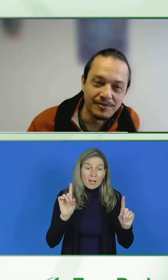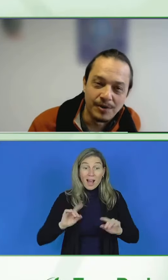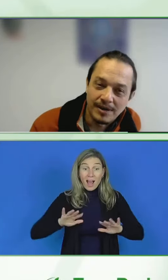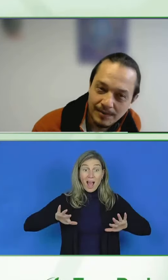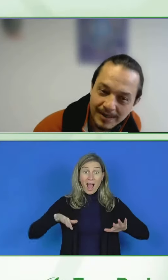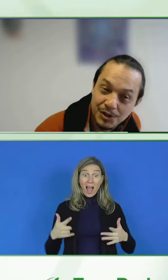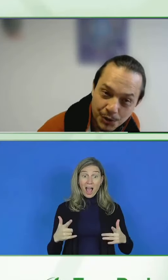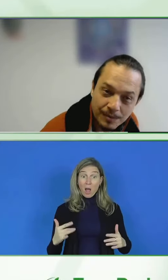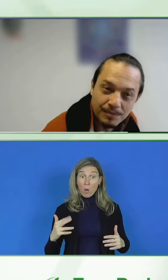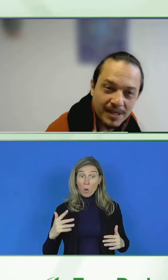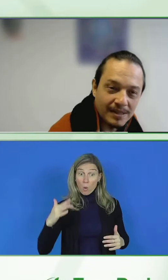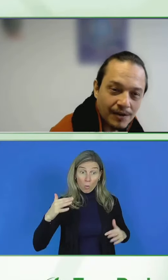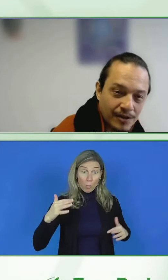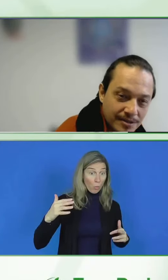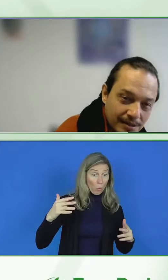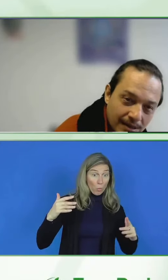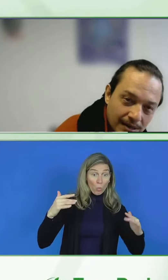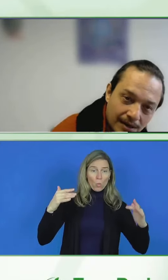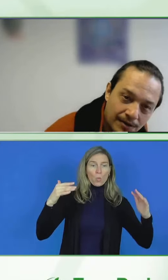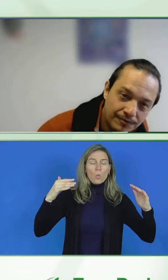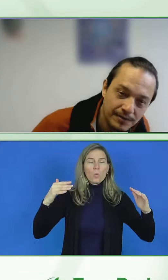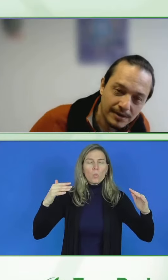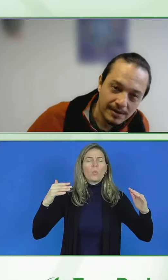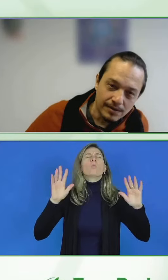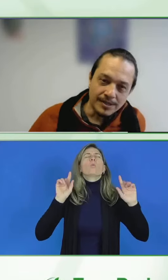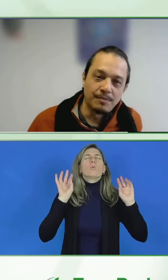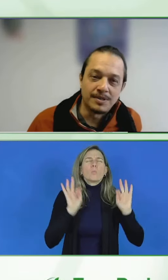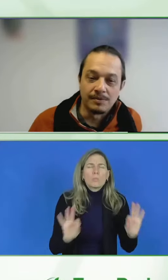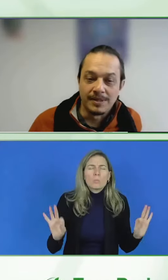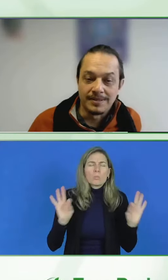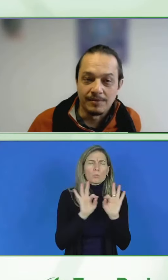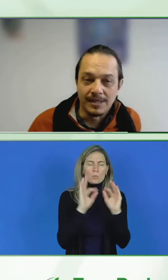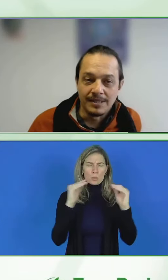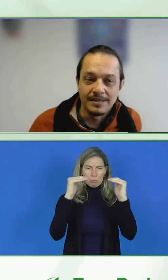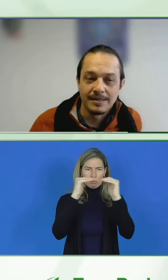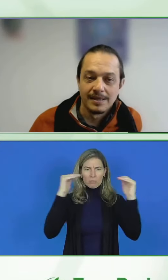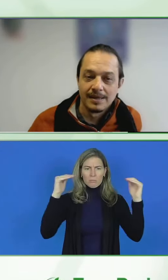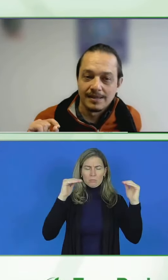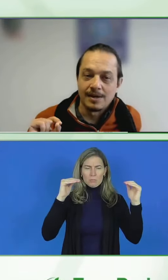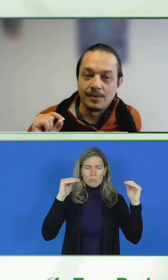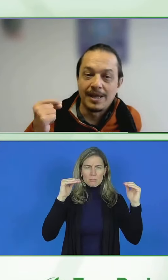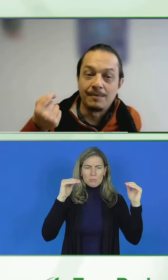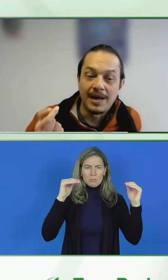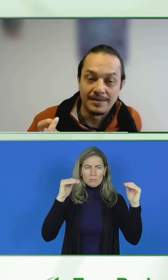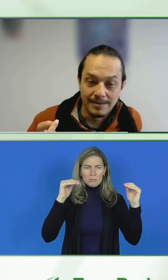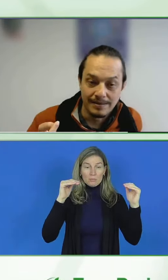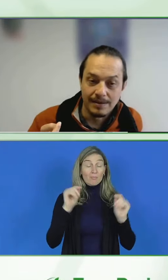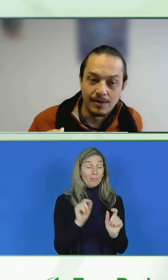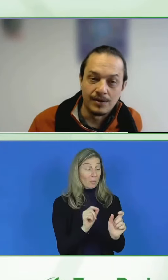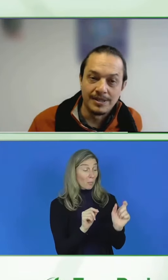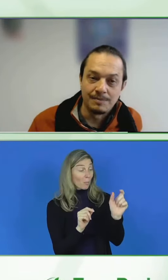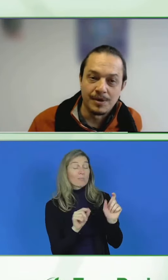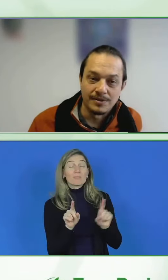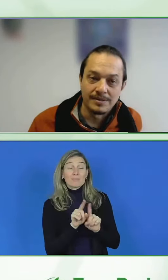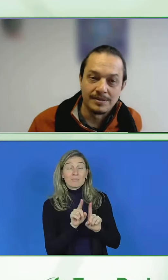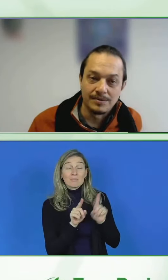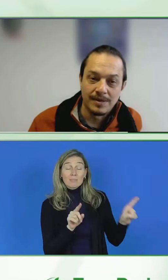before, shouldn't be at the cost of the rights of persons with disabilities, that we advance on these processes.